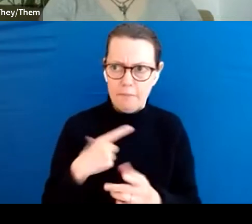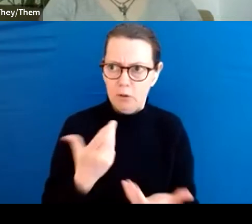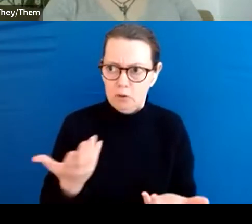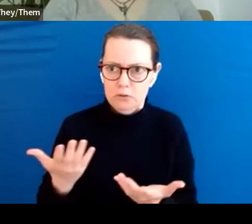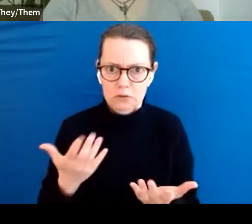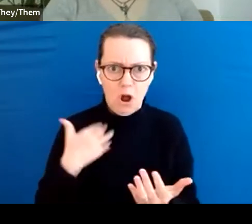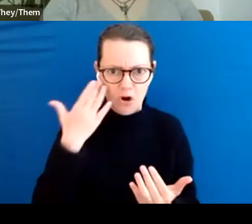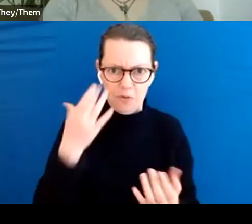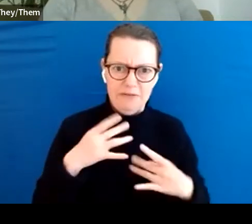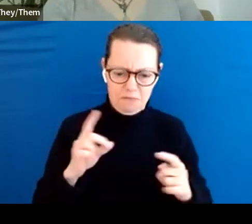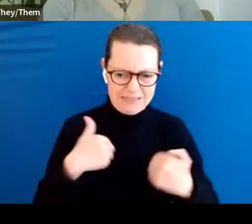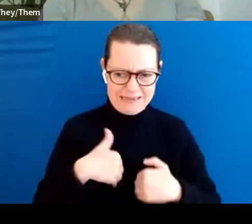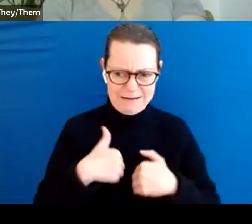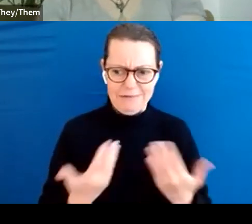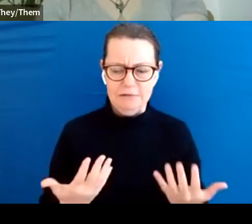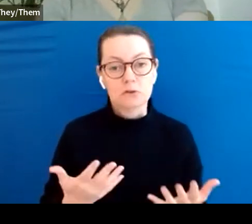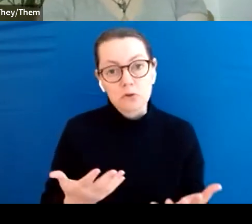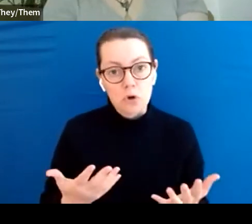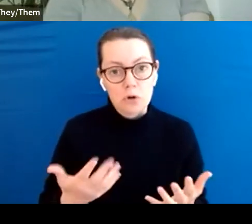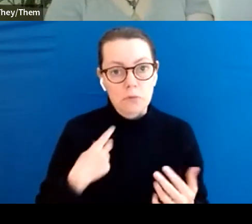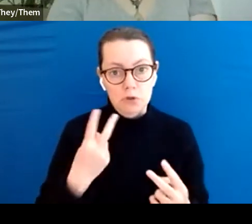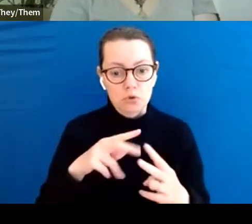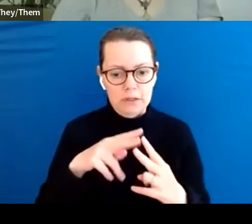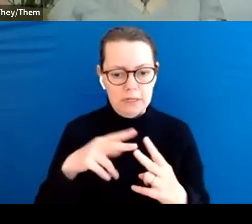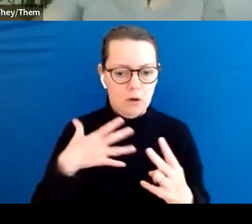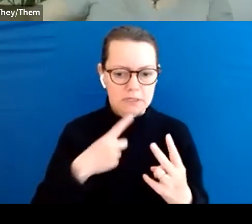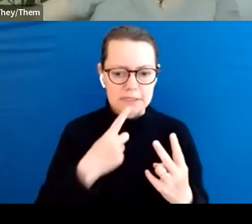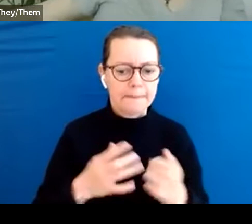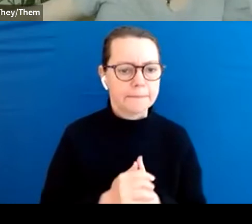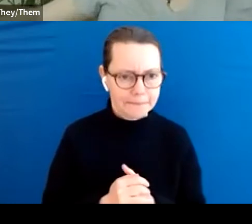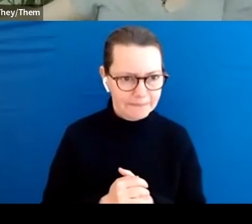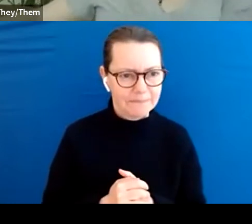So, yeah, they're, they're kind of mine to be ones. Thank you, Ashley and Georgia, I'm gonna throw it over to you on this topic next.